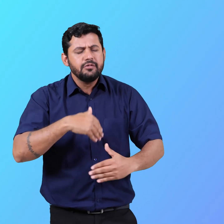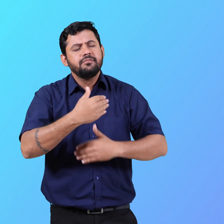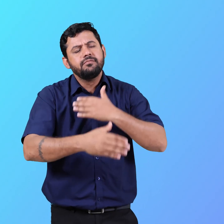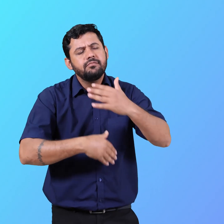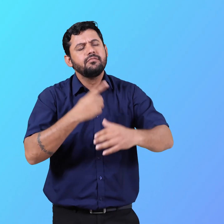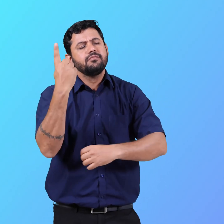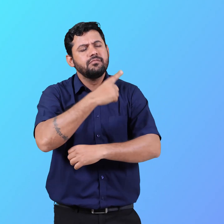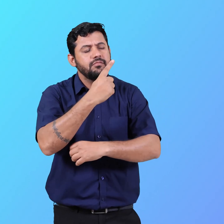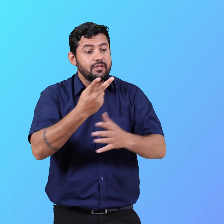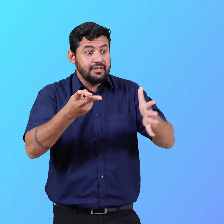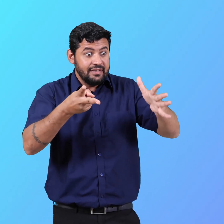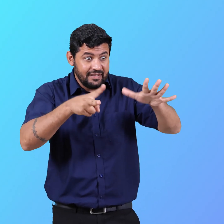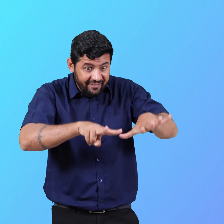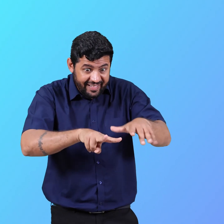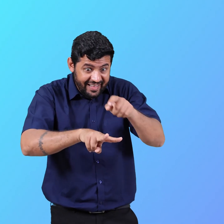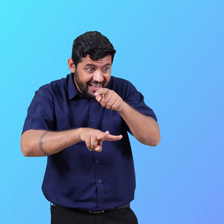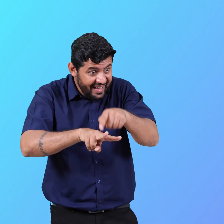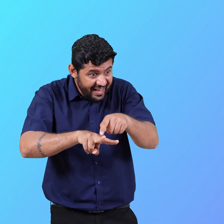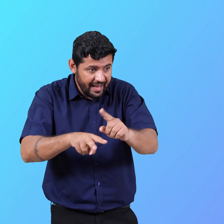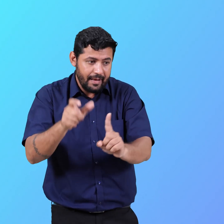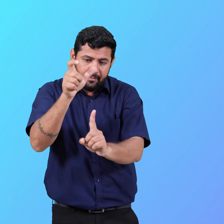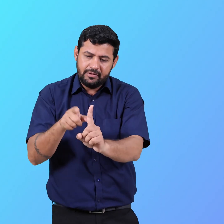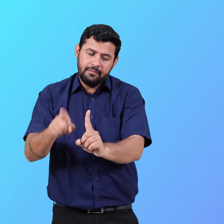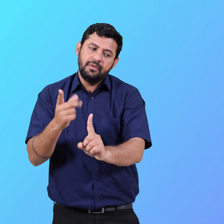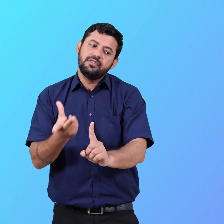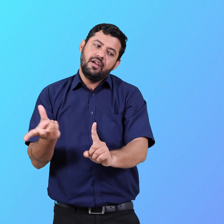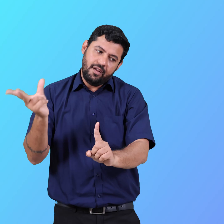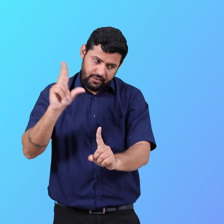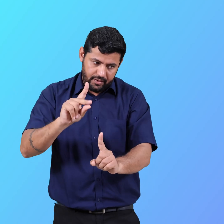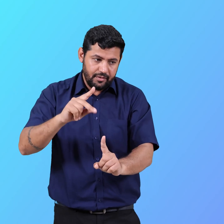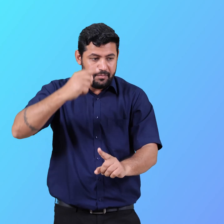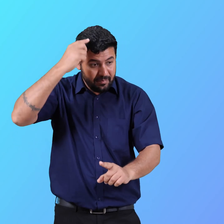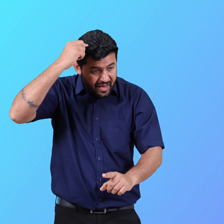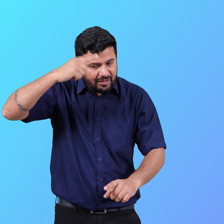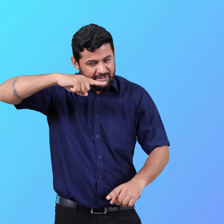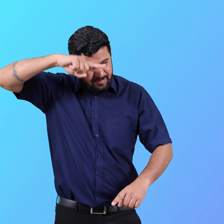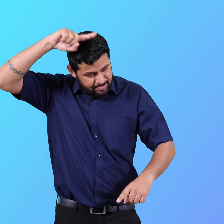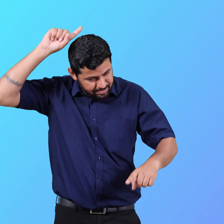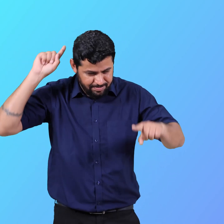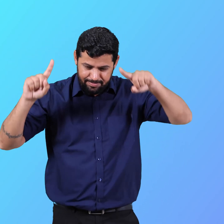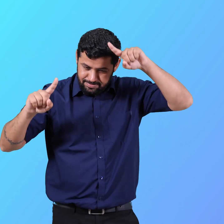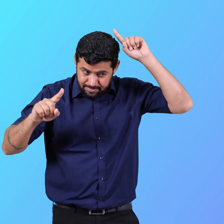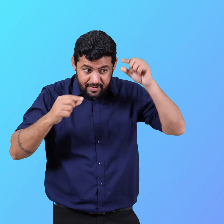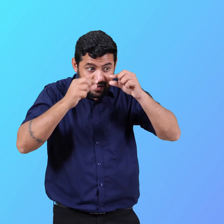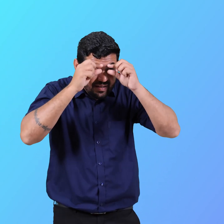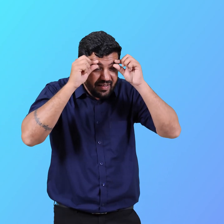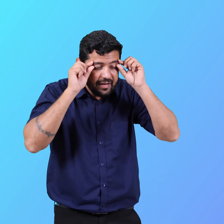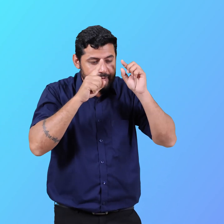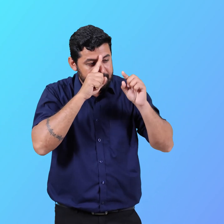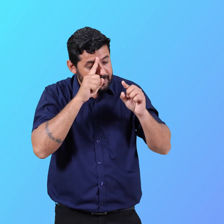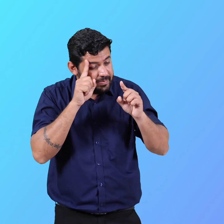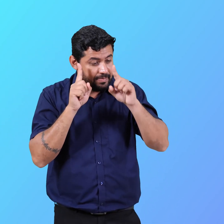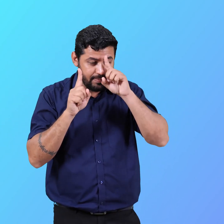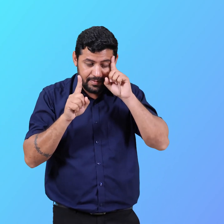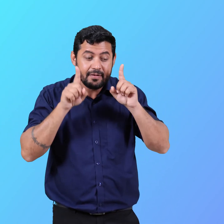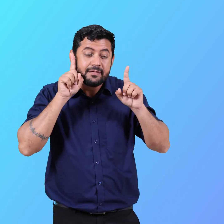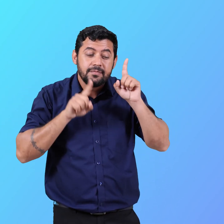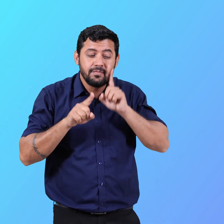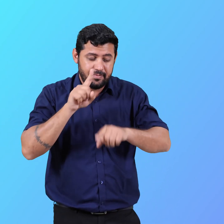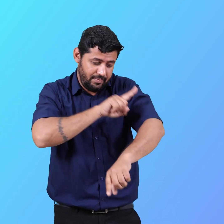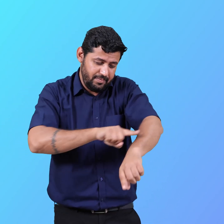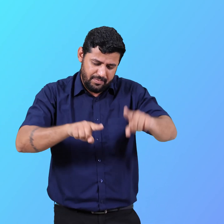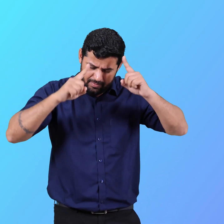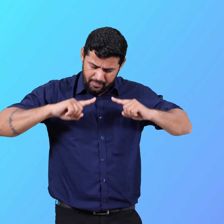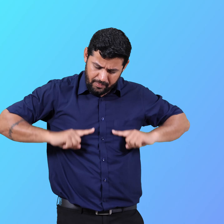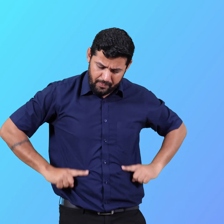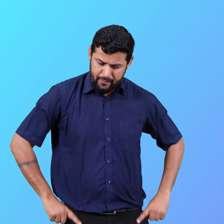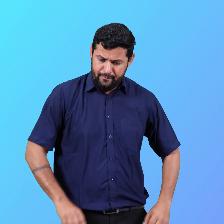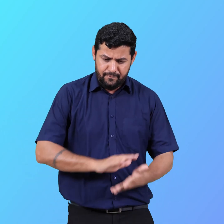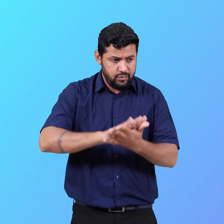On the seventh day, they must shave off all their hair. They must shave their head, their beard and their eyebrows—yes, all their hair.